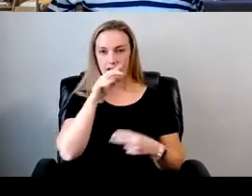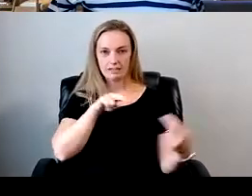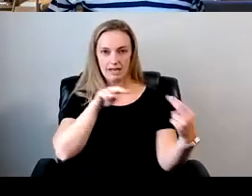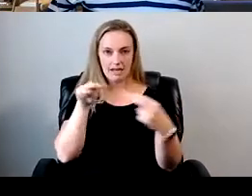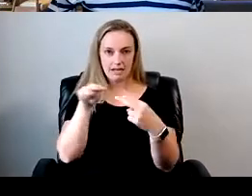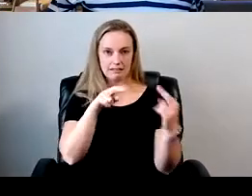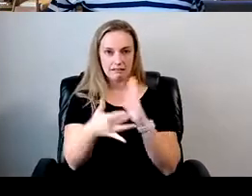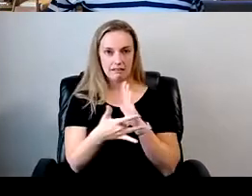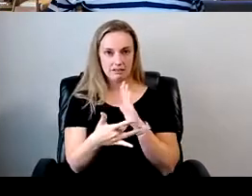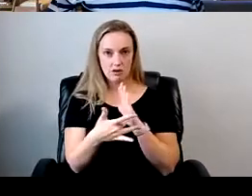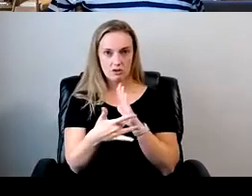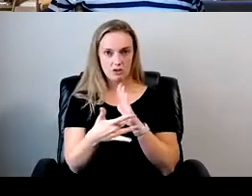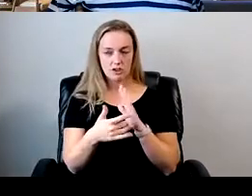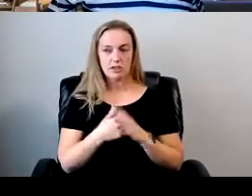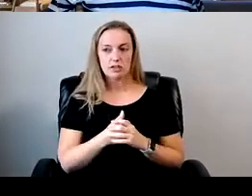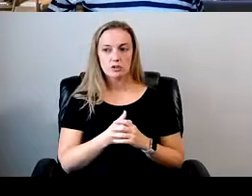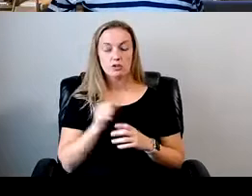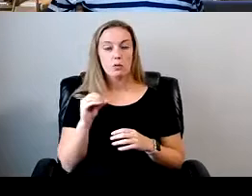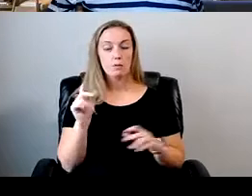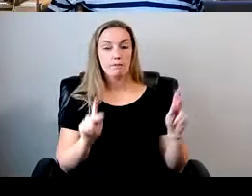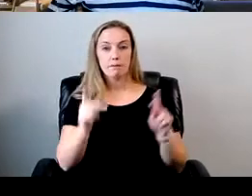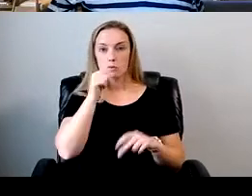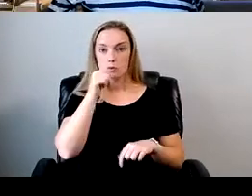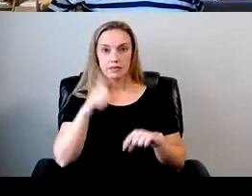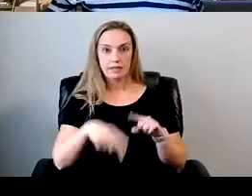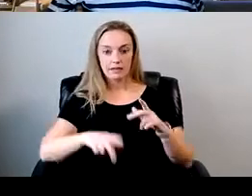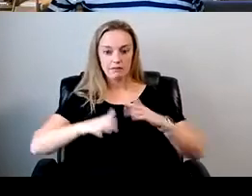And so that people who are not able to physically move